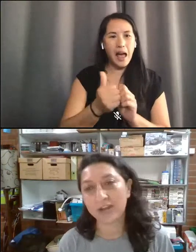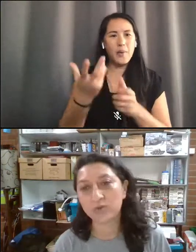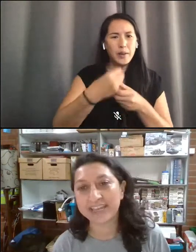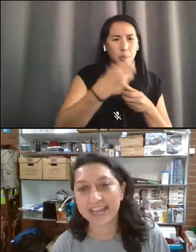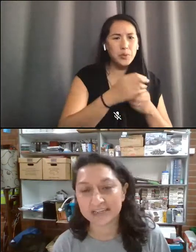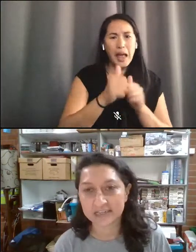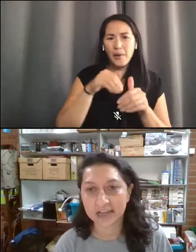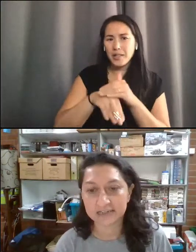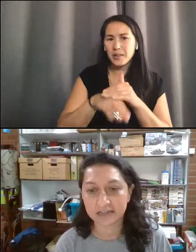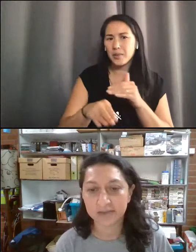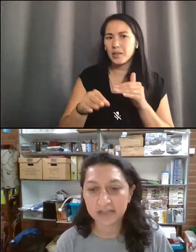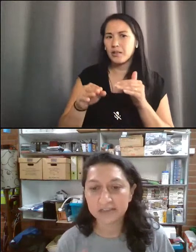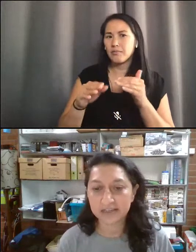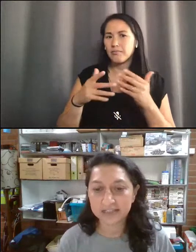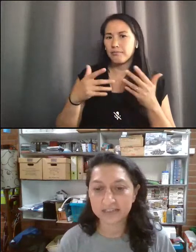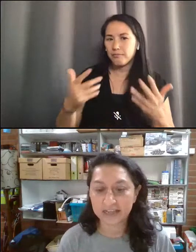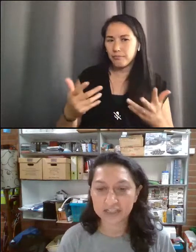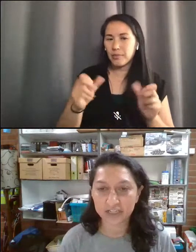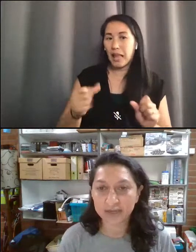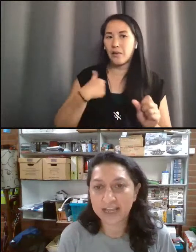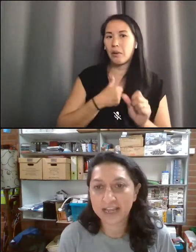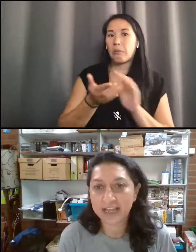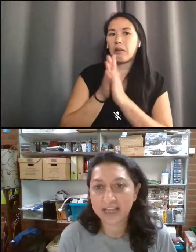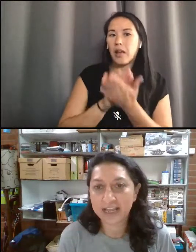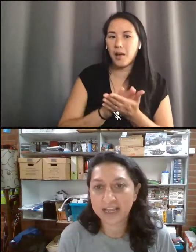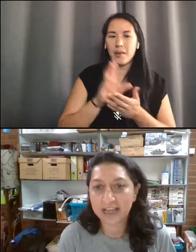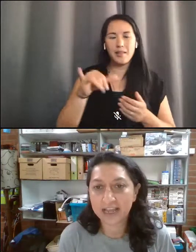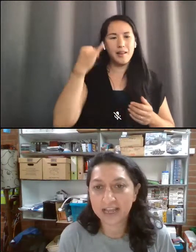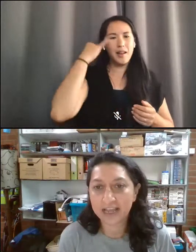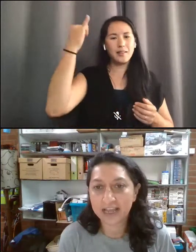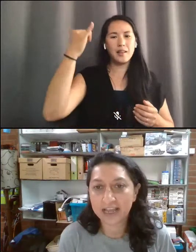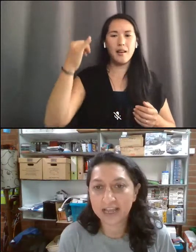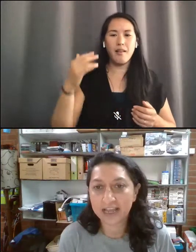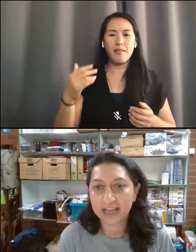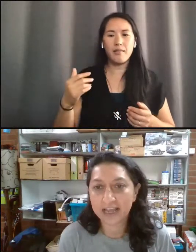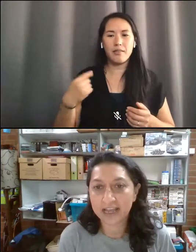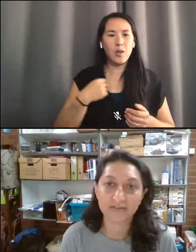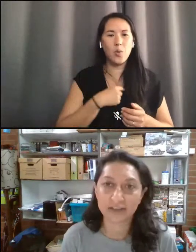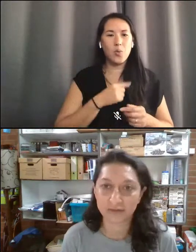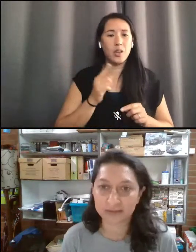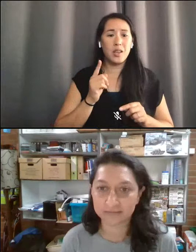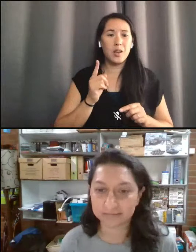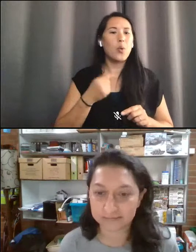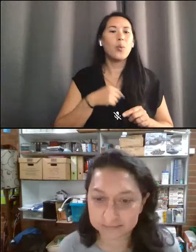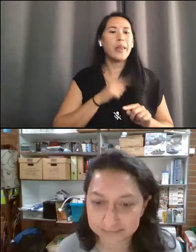can we get and this idea that actually we can't meet we can't do everything for everyone right